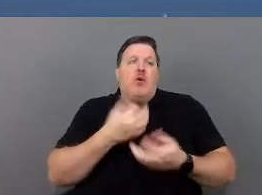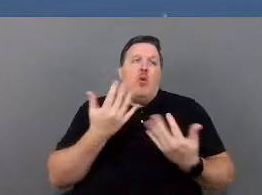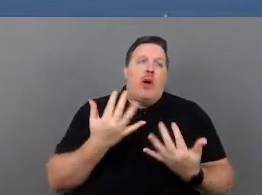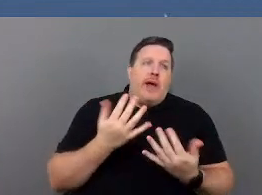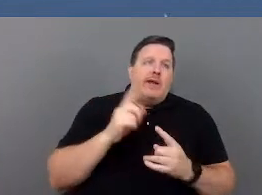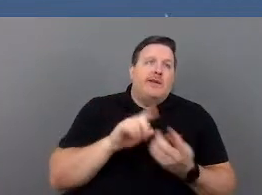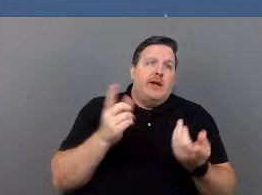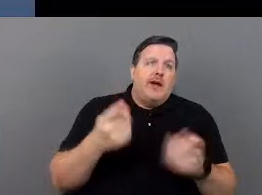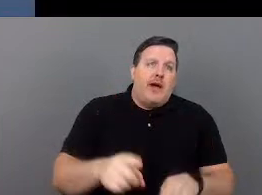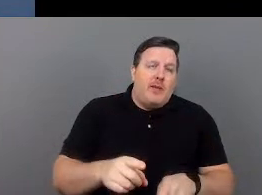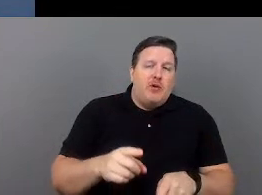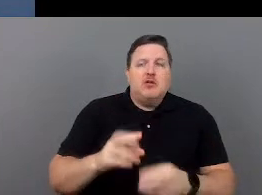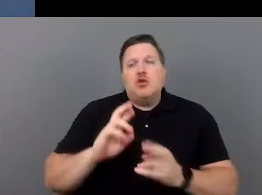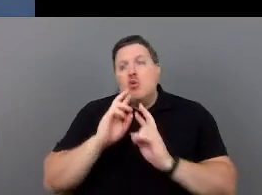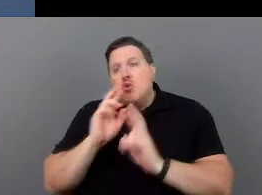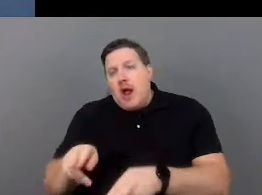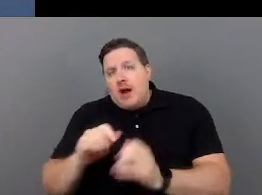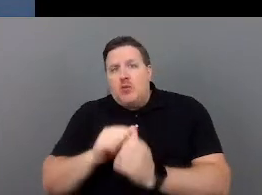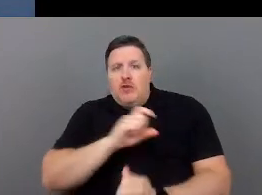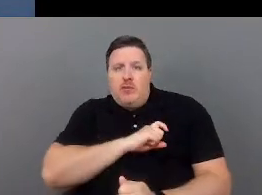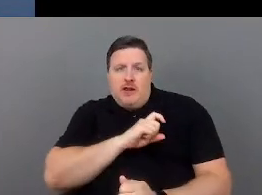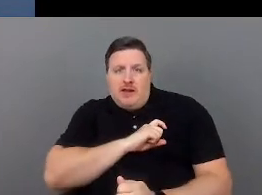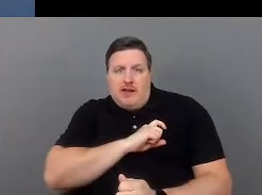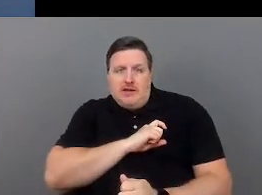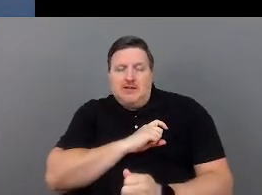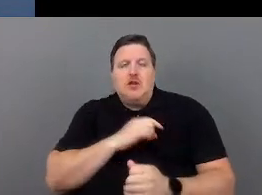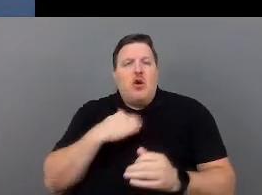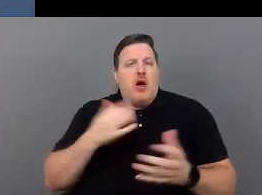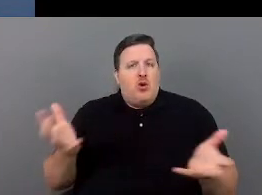≫ COUNCIL PRESIDENT BENDER: THANK YOU. SPEAKER 42, ASHLEY GOLD.